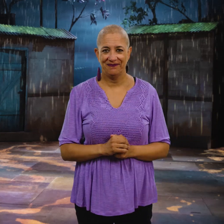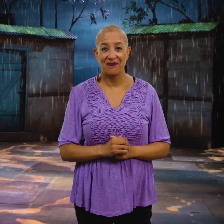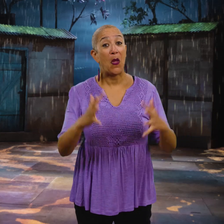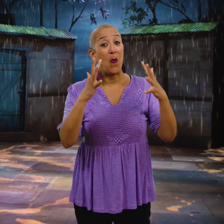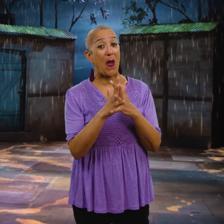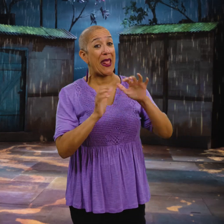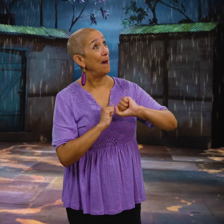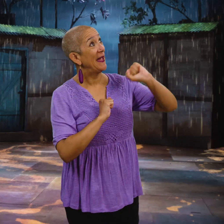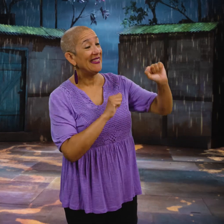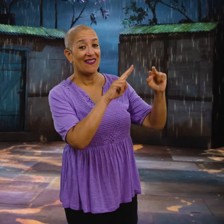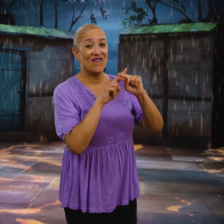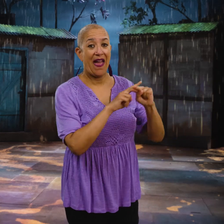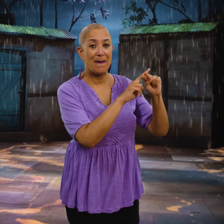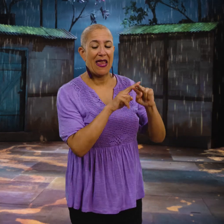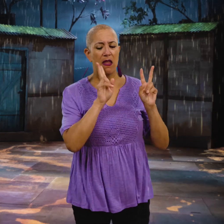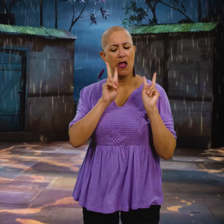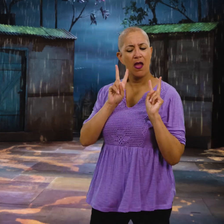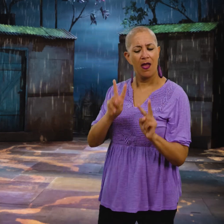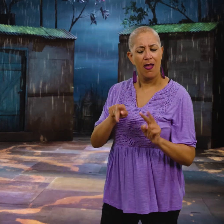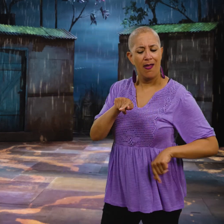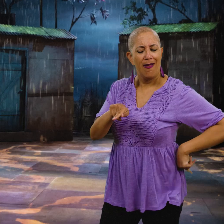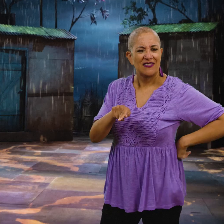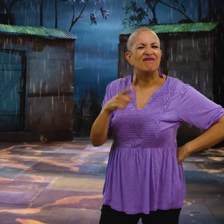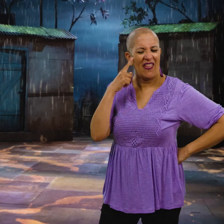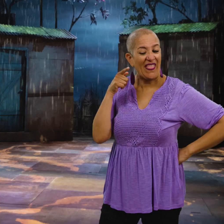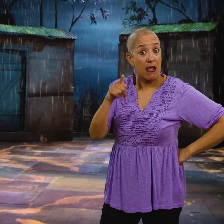His family see him as clever but distracted.